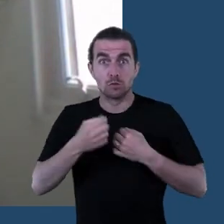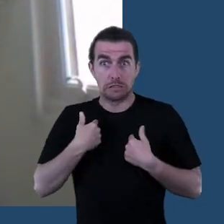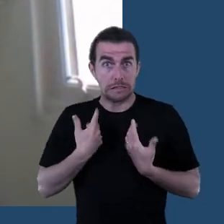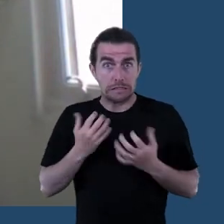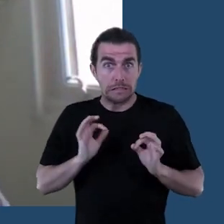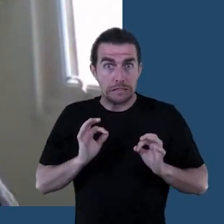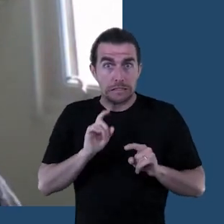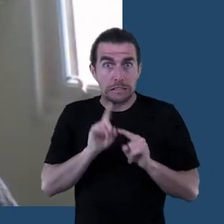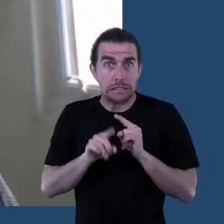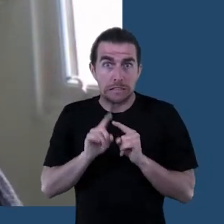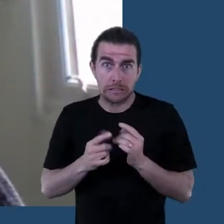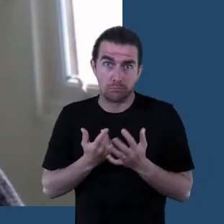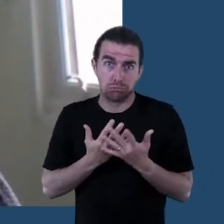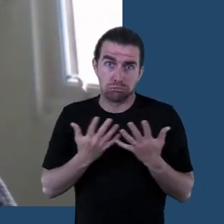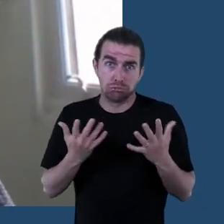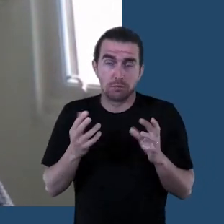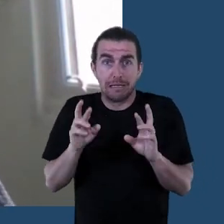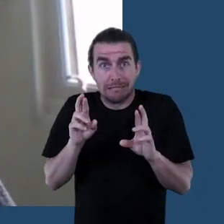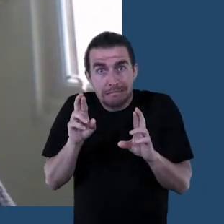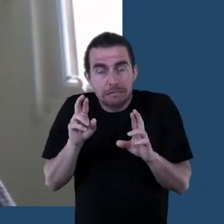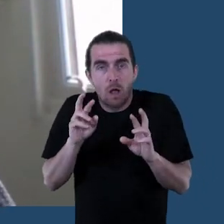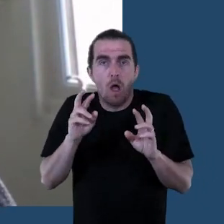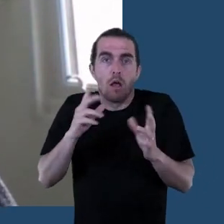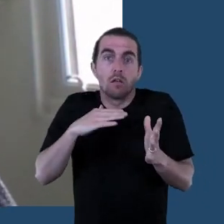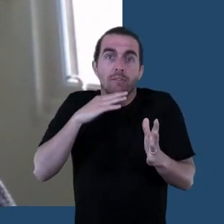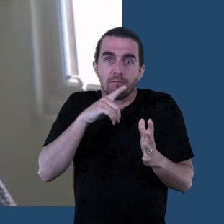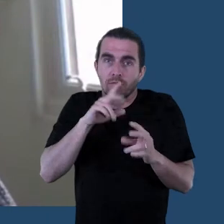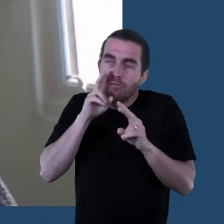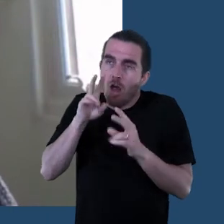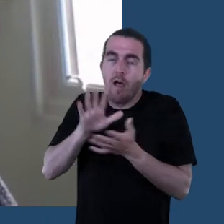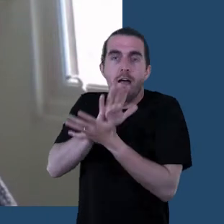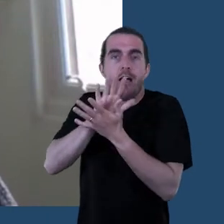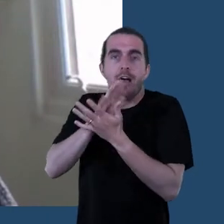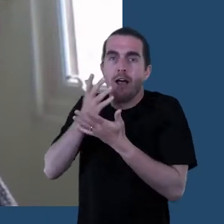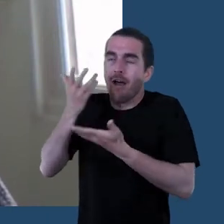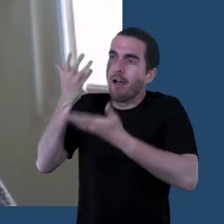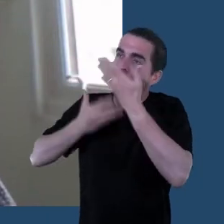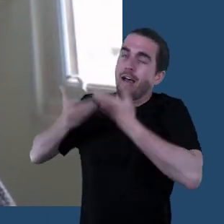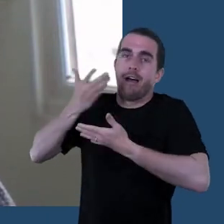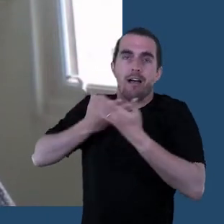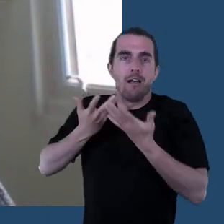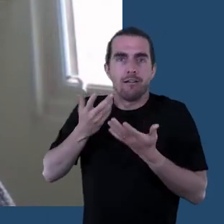there was lots of them coming through there, but hopefully that's given you a bit of a flavor behind the scenes at the museum